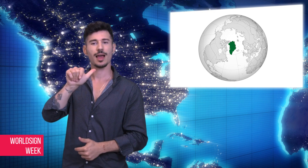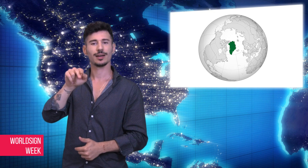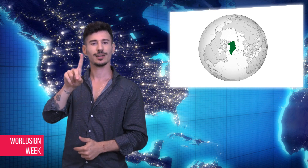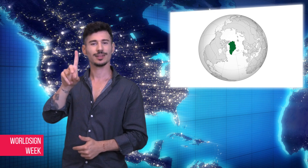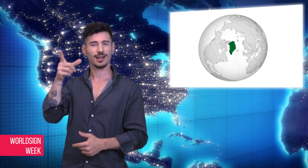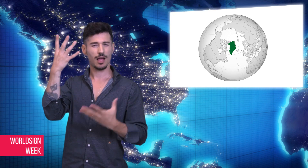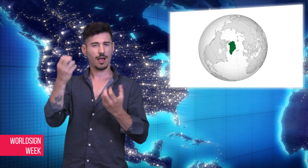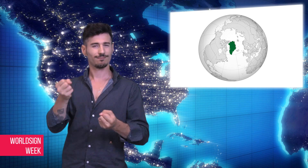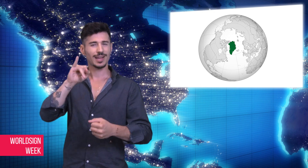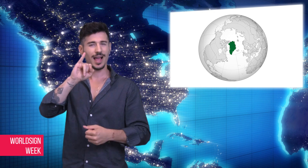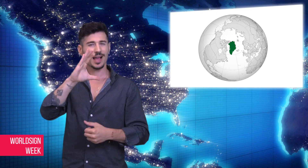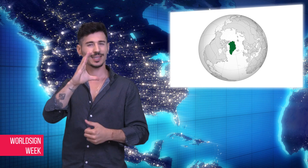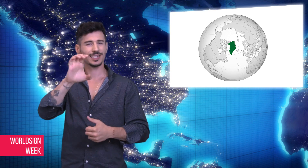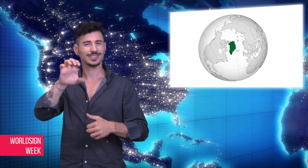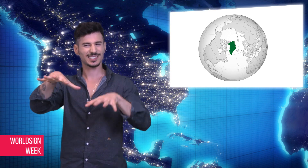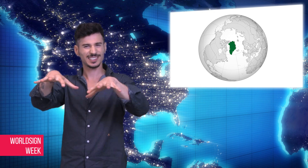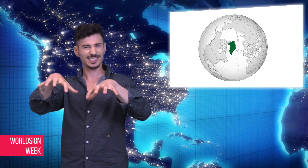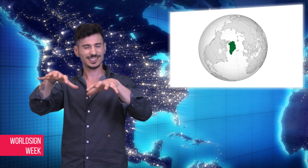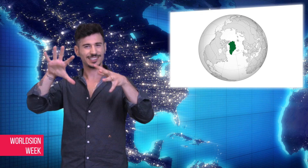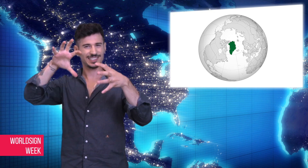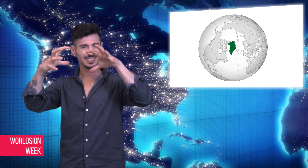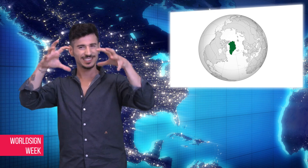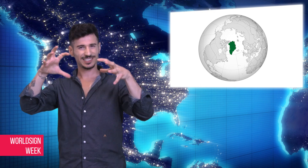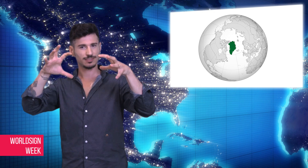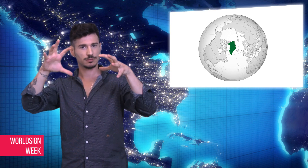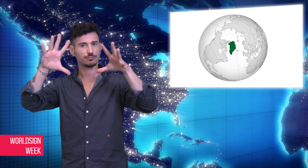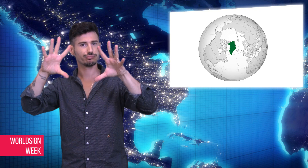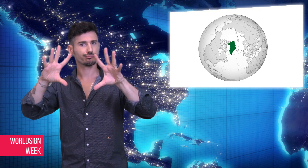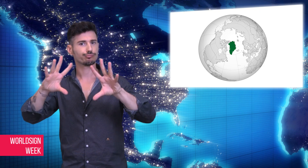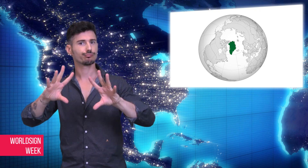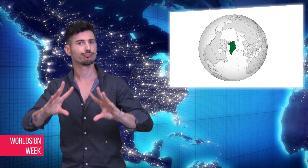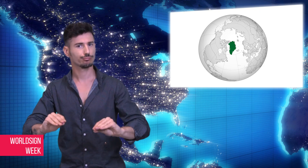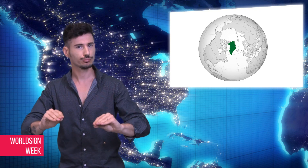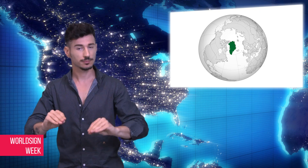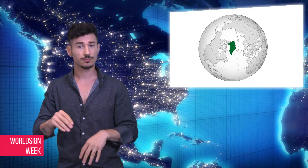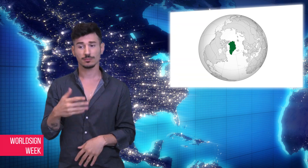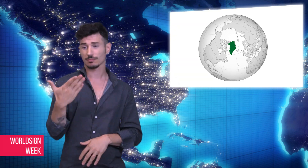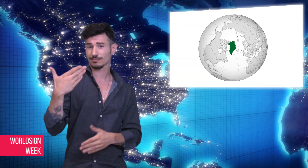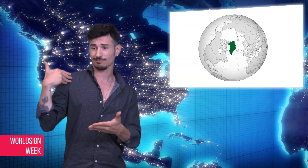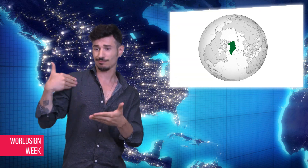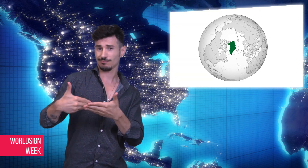The Danish government weather services said that